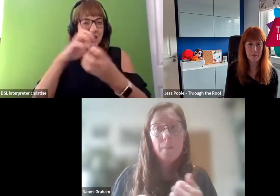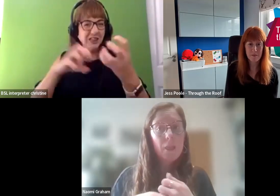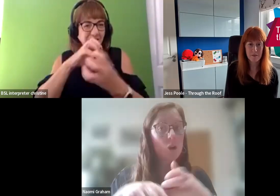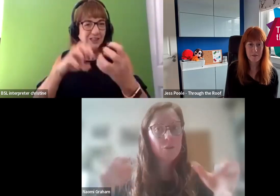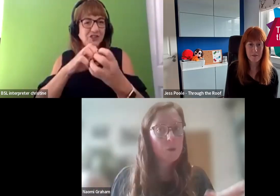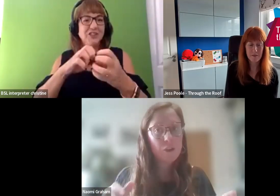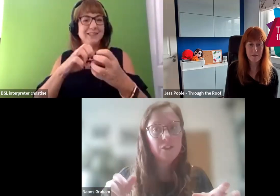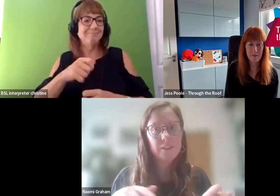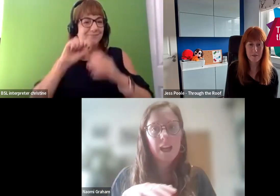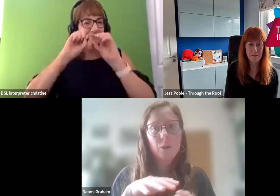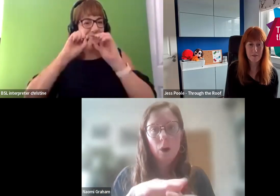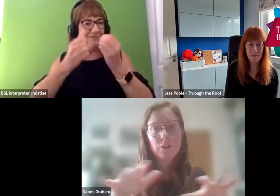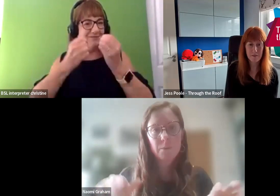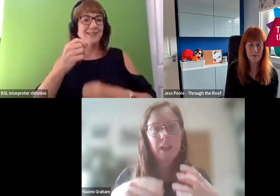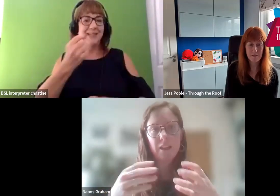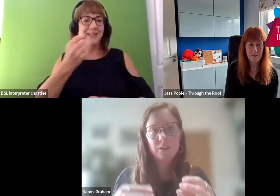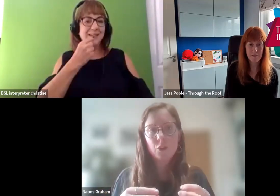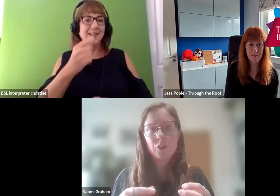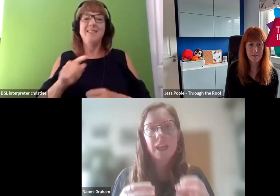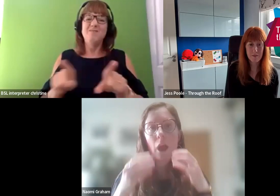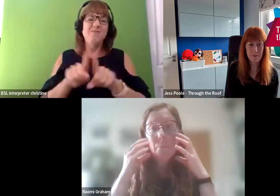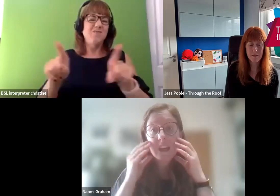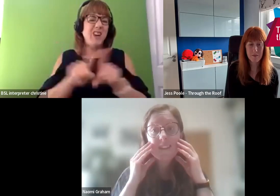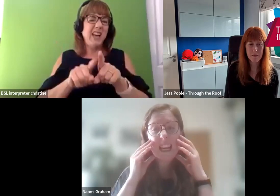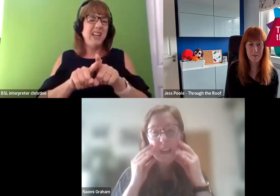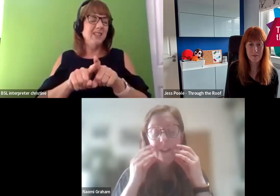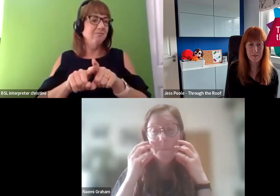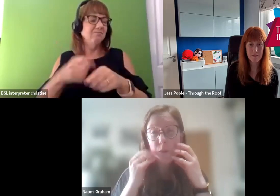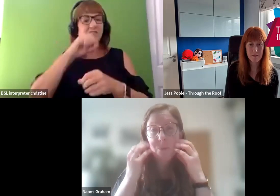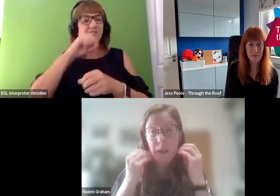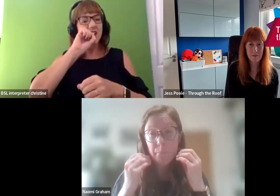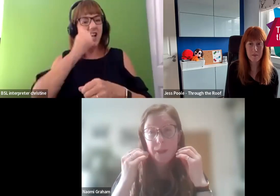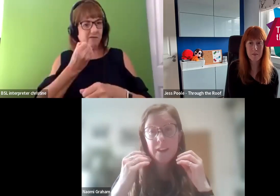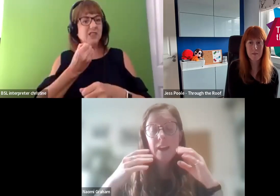I'll give them a crunchy snack whilst I'm telling the story because that gives that movement input,